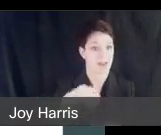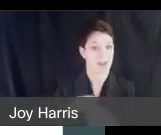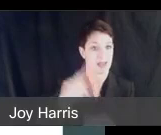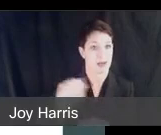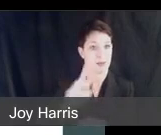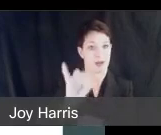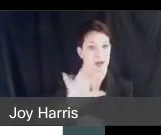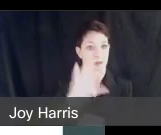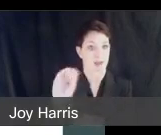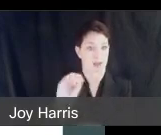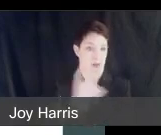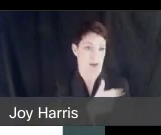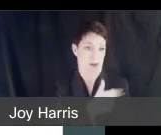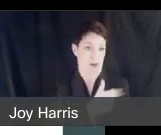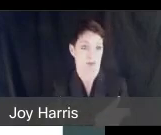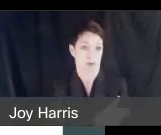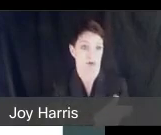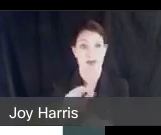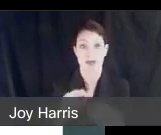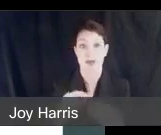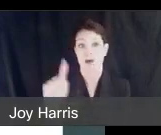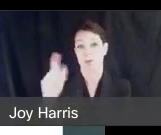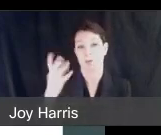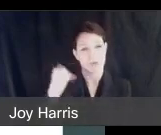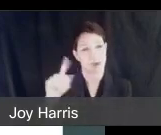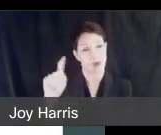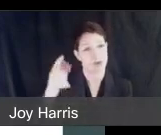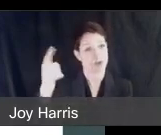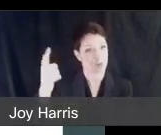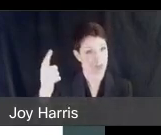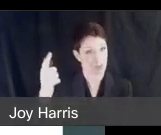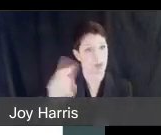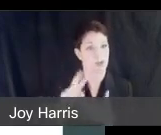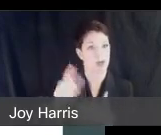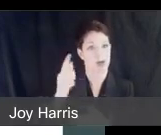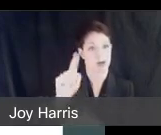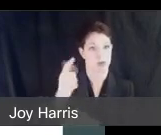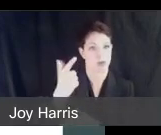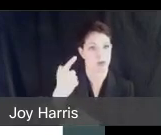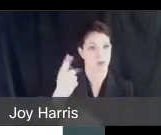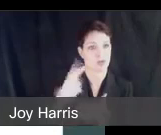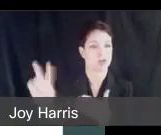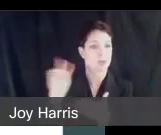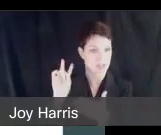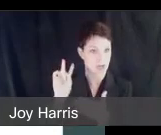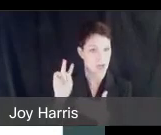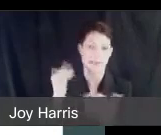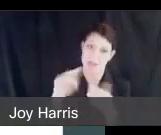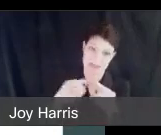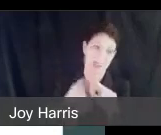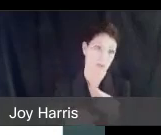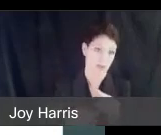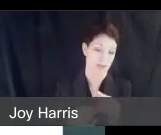This is decreased from 121 two weeks ago and 4.5% or only five of these